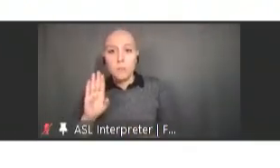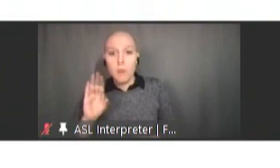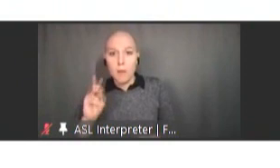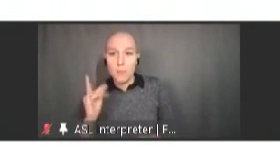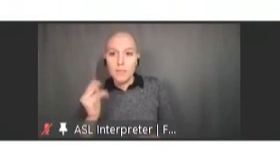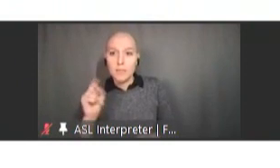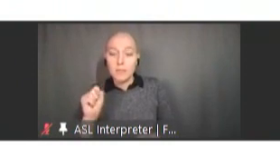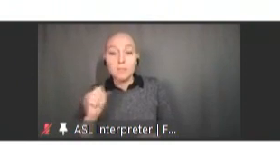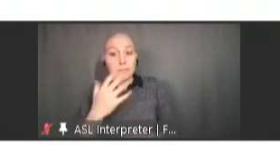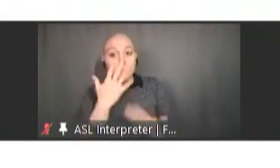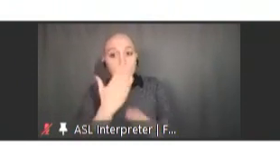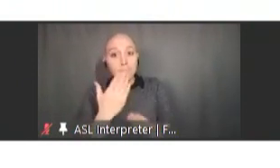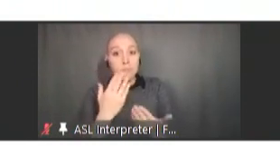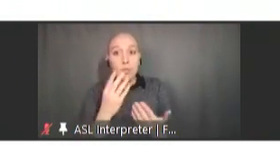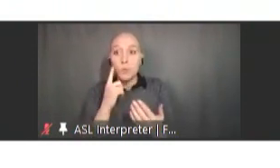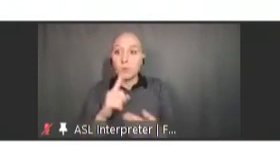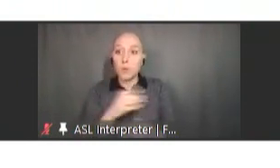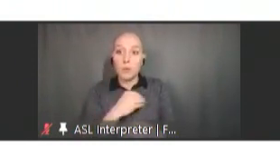good presentations and stimulating discussion.